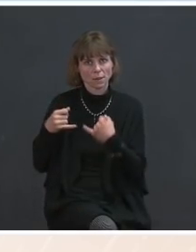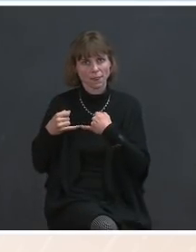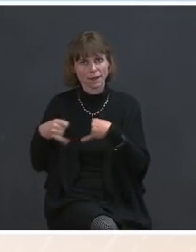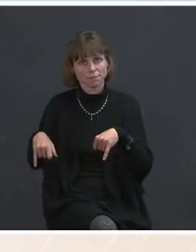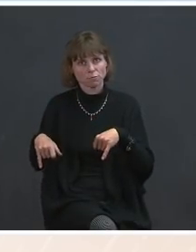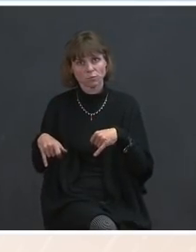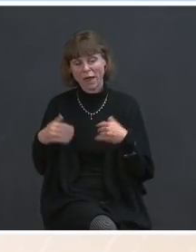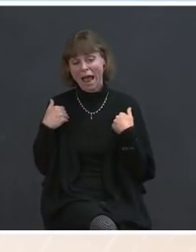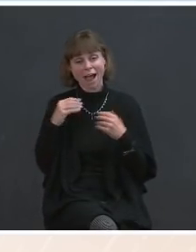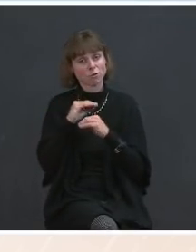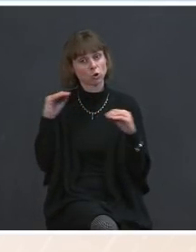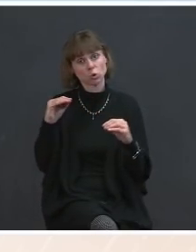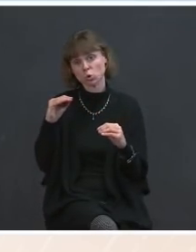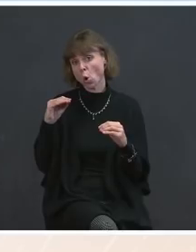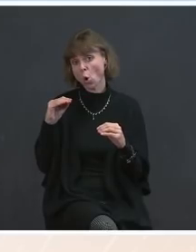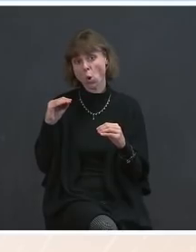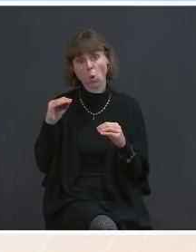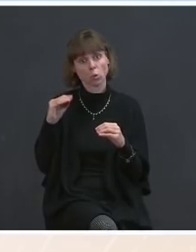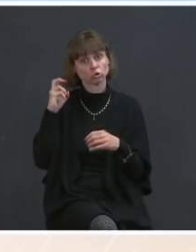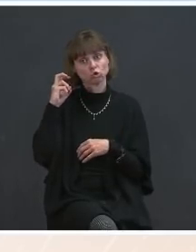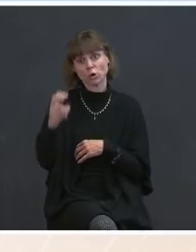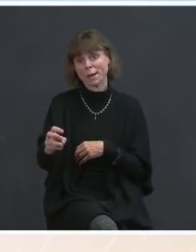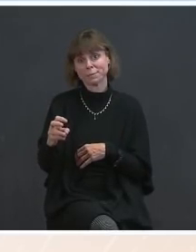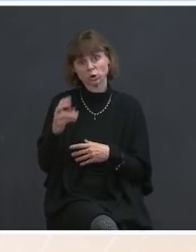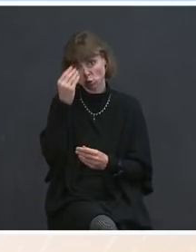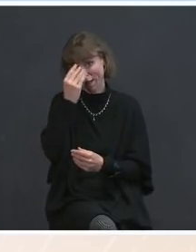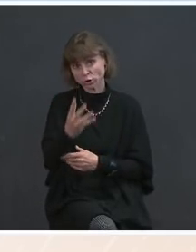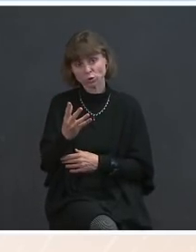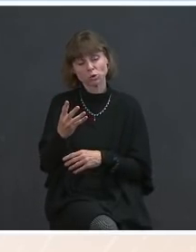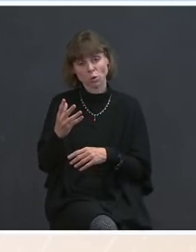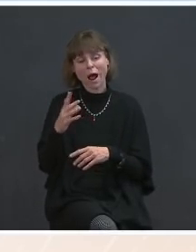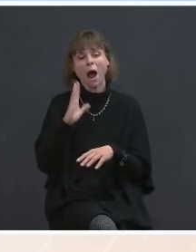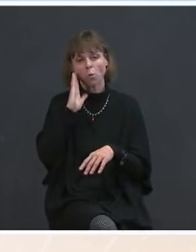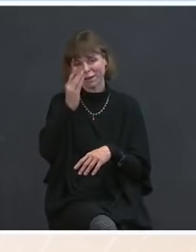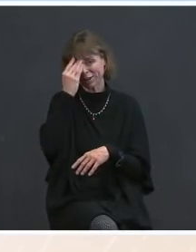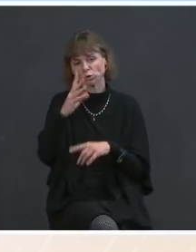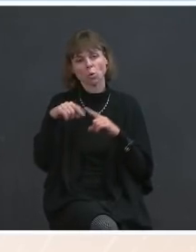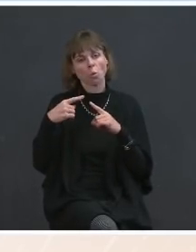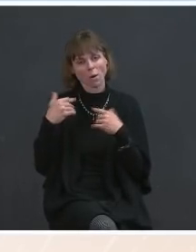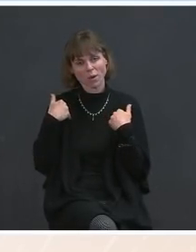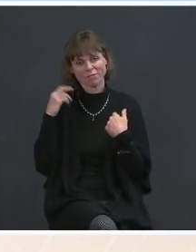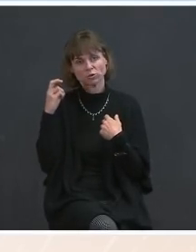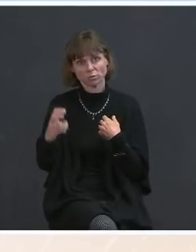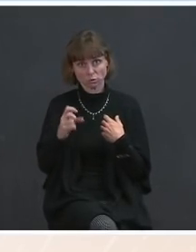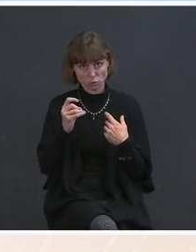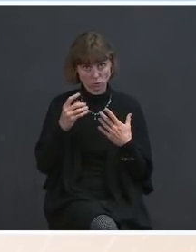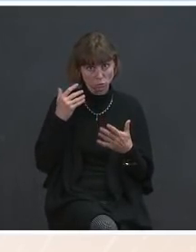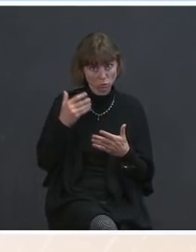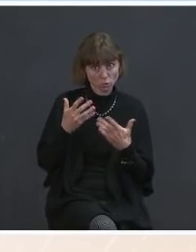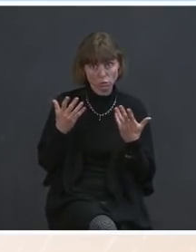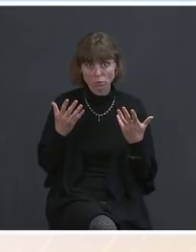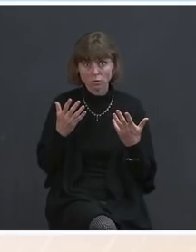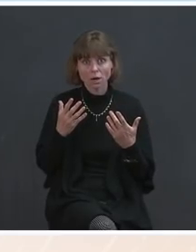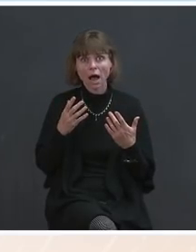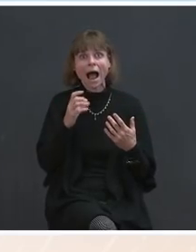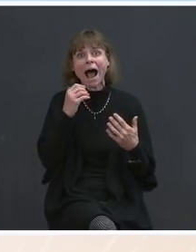to preview for you at this point in time. If we do, we will certainly preview them. The Press: Something he's considering or talking about? Ms. Psaki: I don't have anything to preview for you.